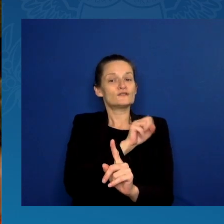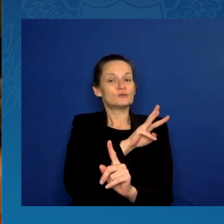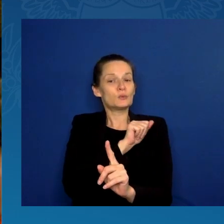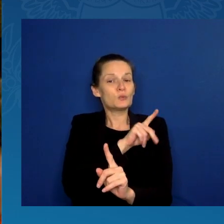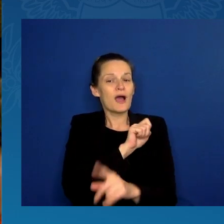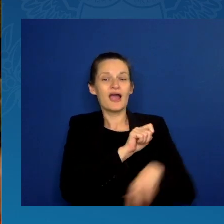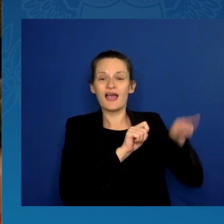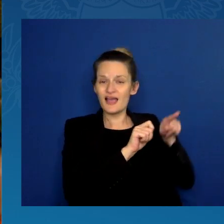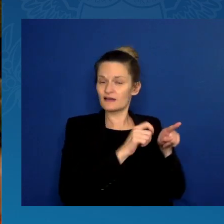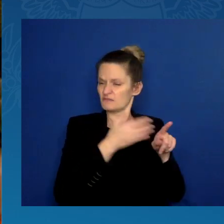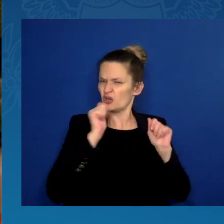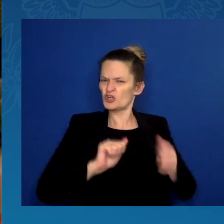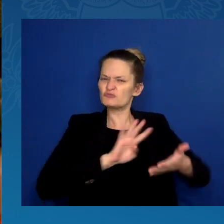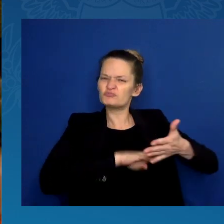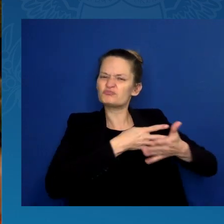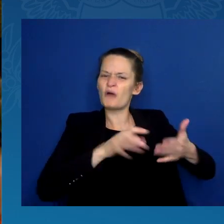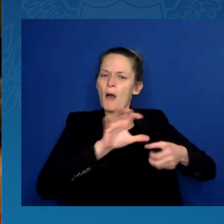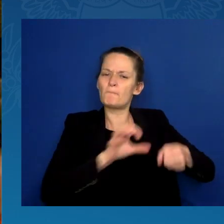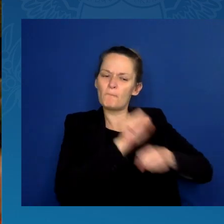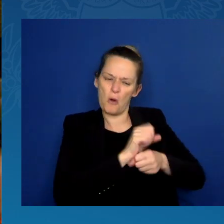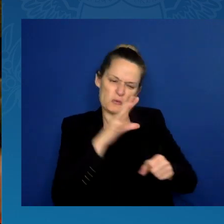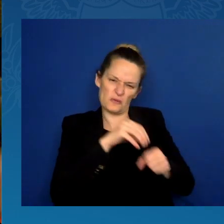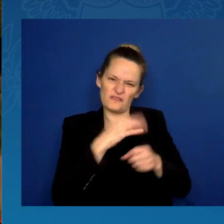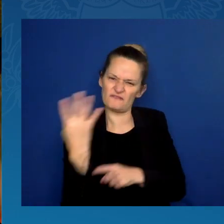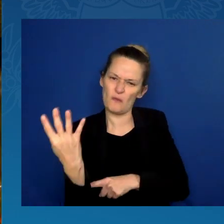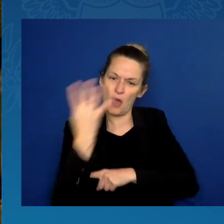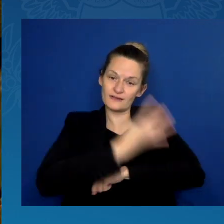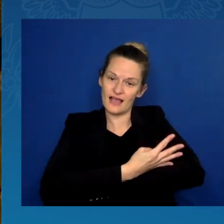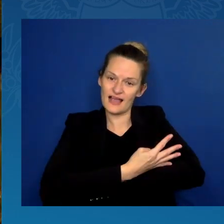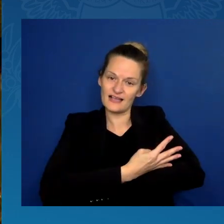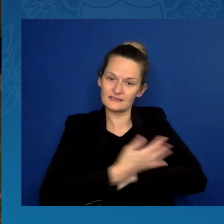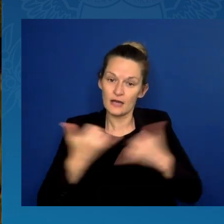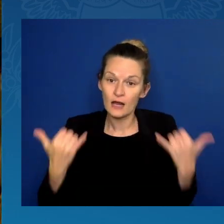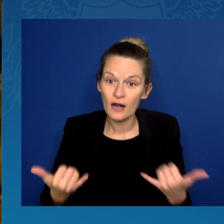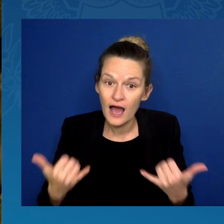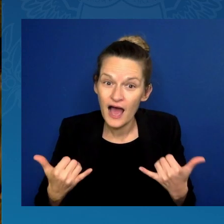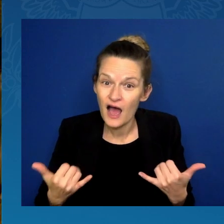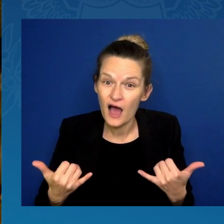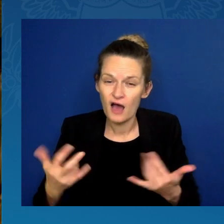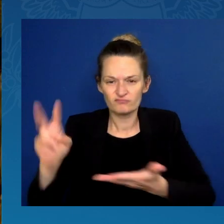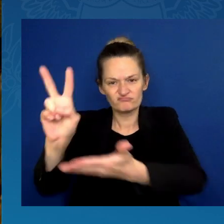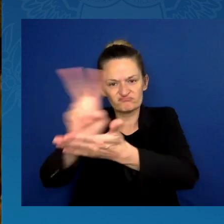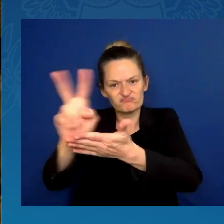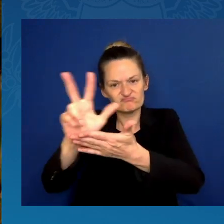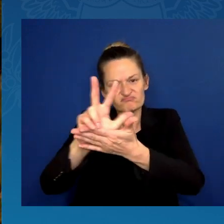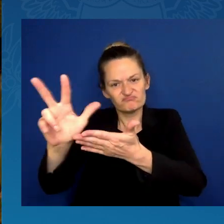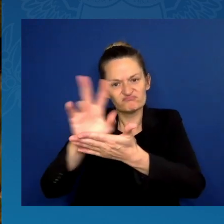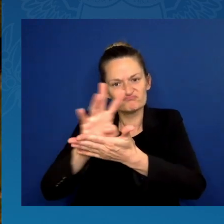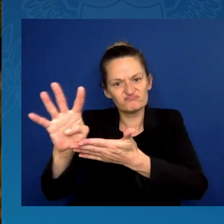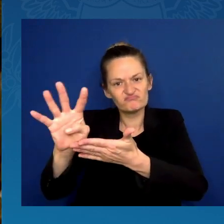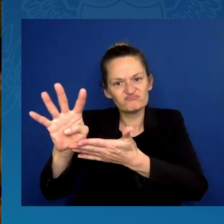But now the wait times are about 3 to 4 weeks. And we do have patients come in from as far as Texas